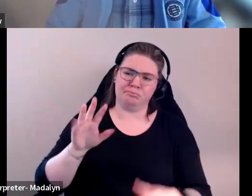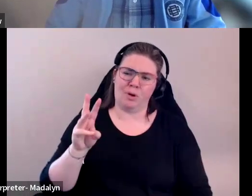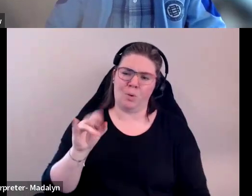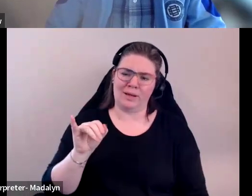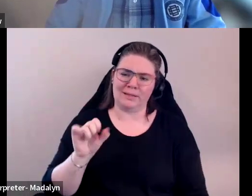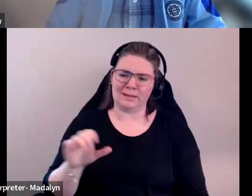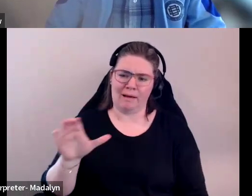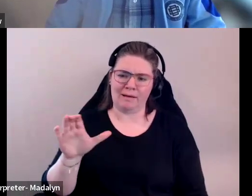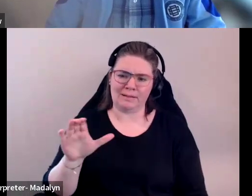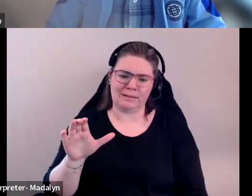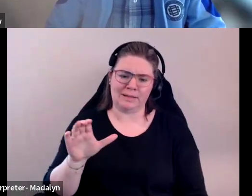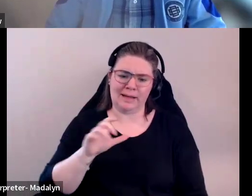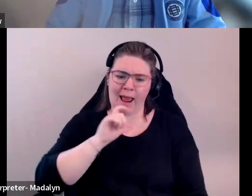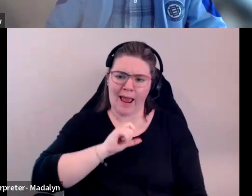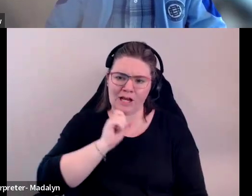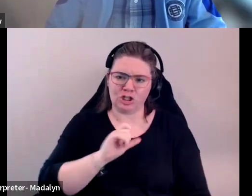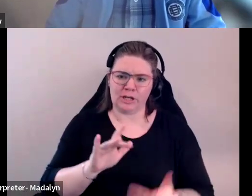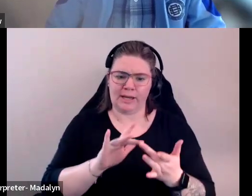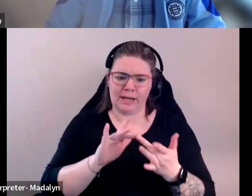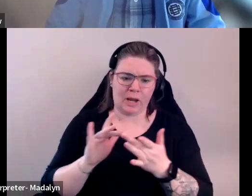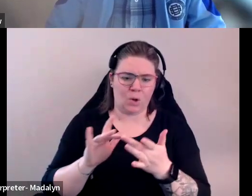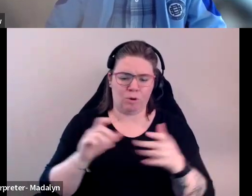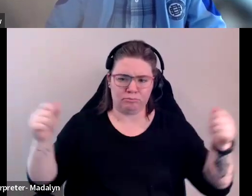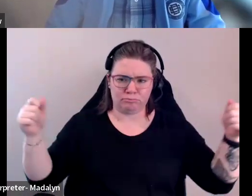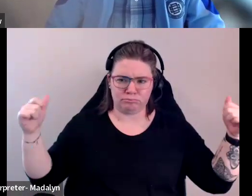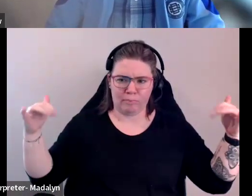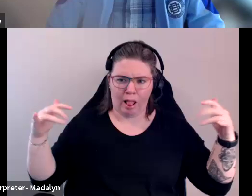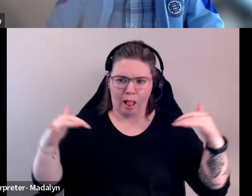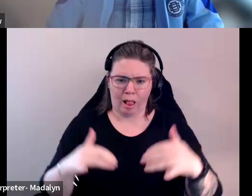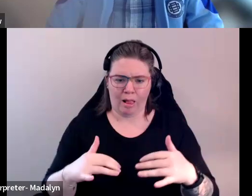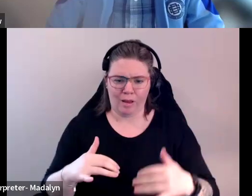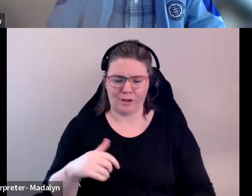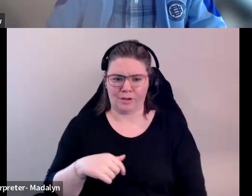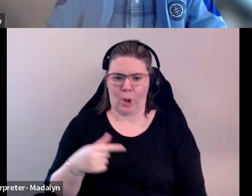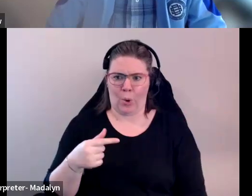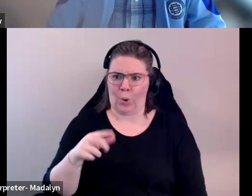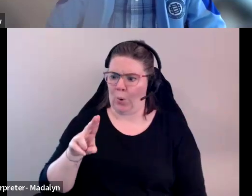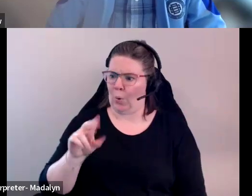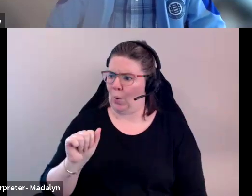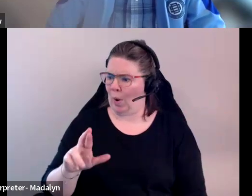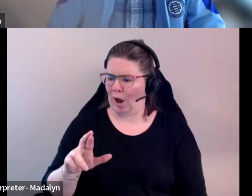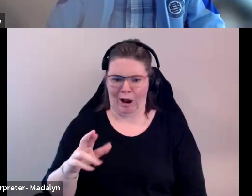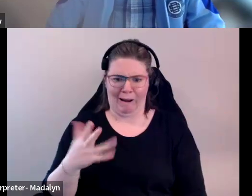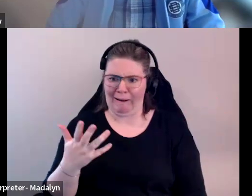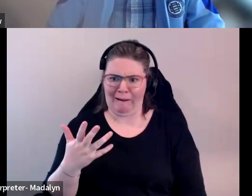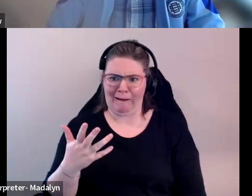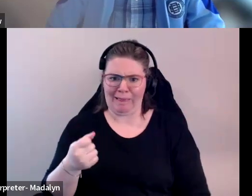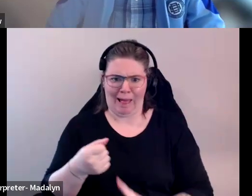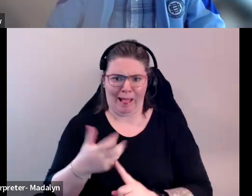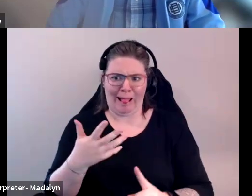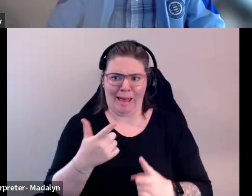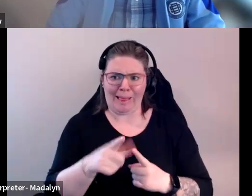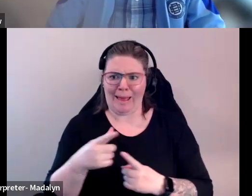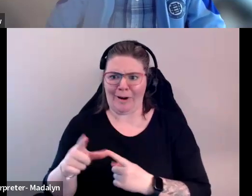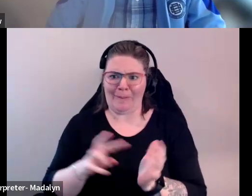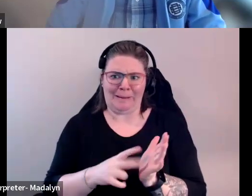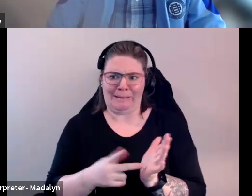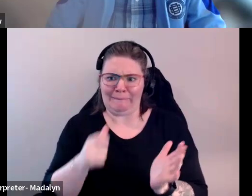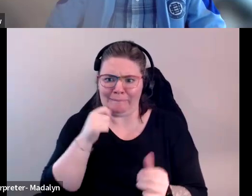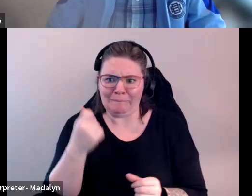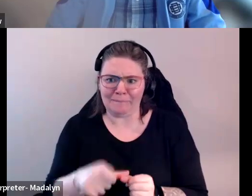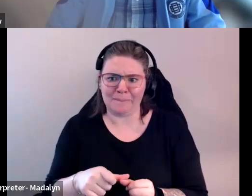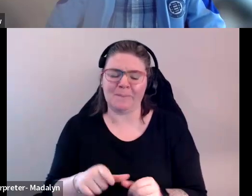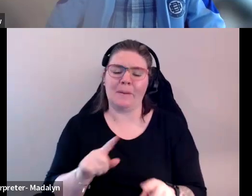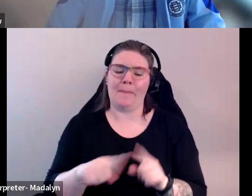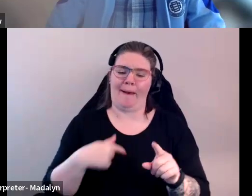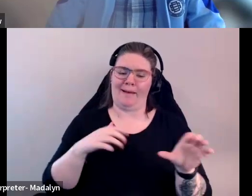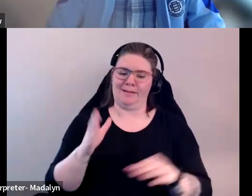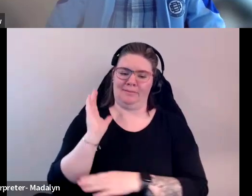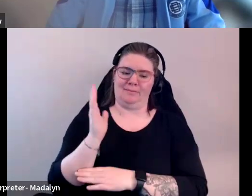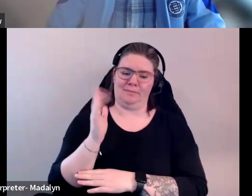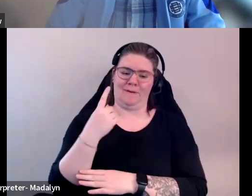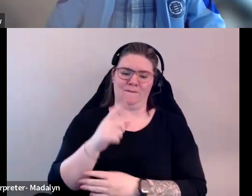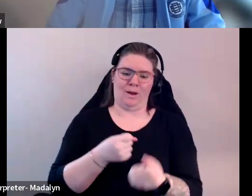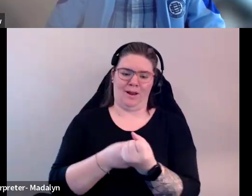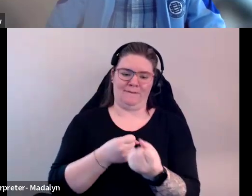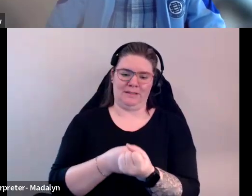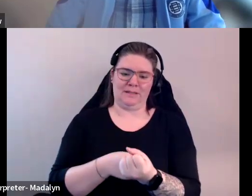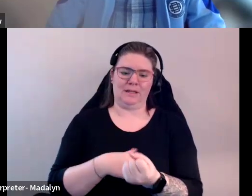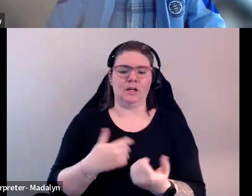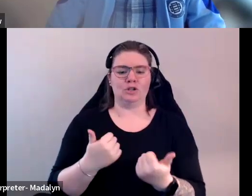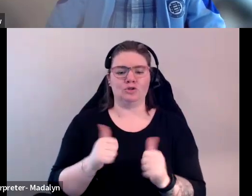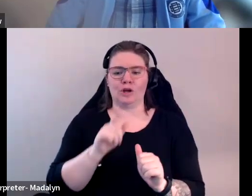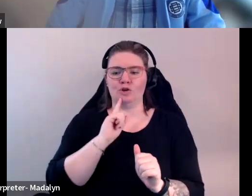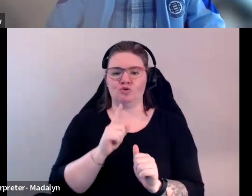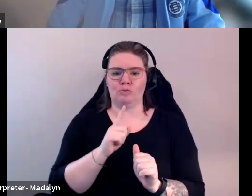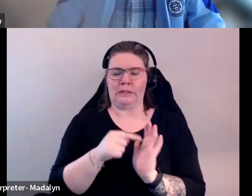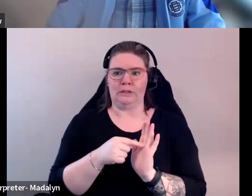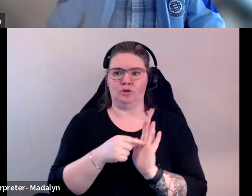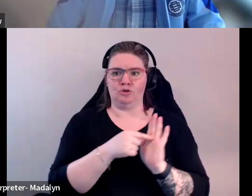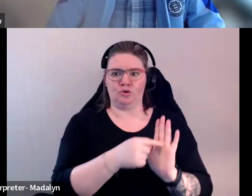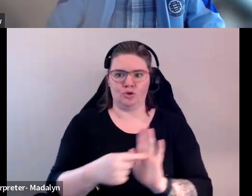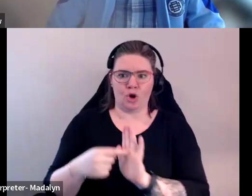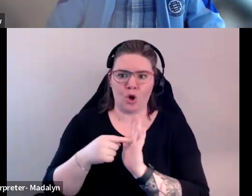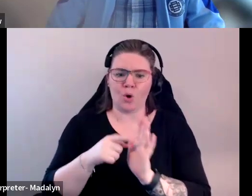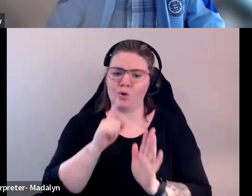Don Posh: aging network. I'm I'm not sure where it's guar is what they're, but I'm not sure exactly what all the letters stand for. But I did a presentation on advocacy, trying to show people how simple it is to just